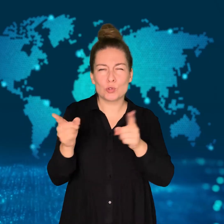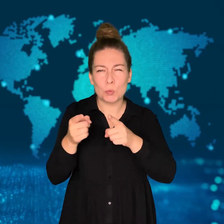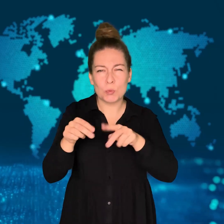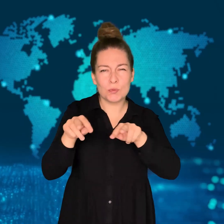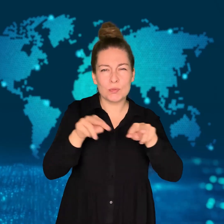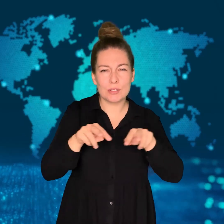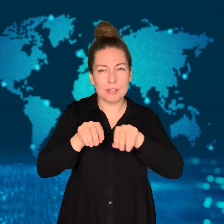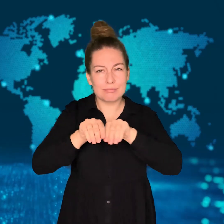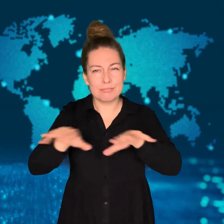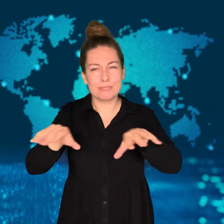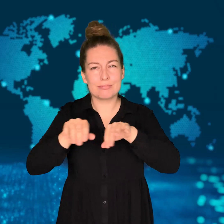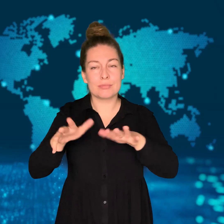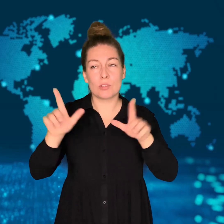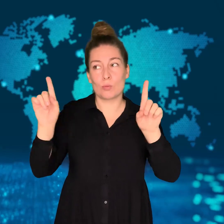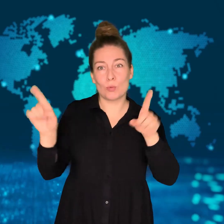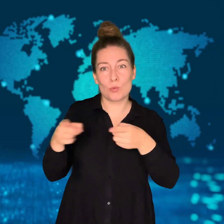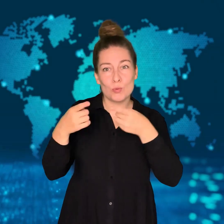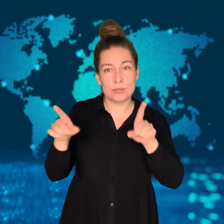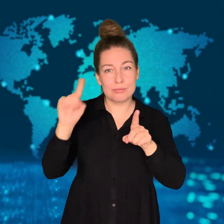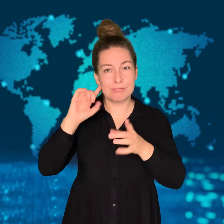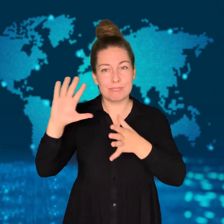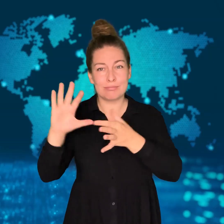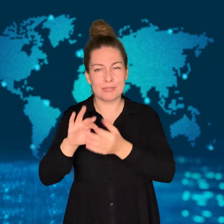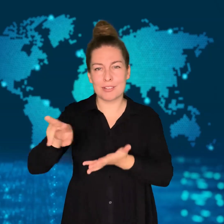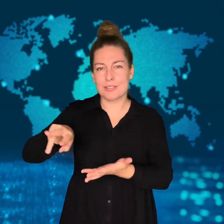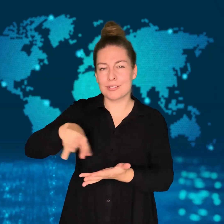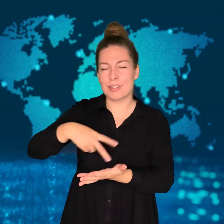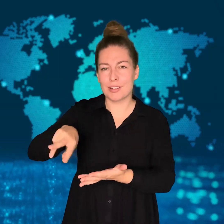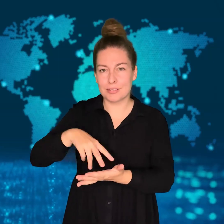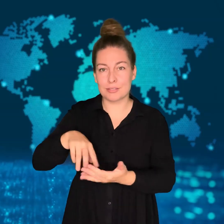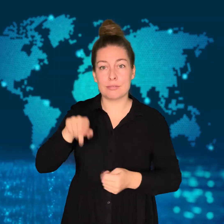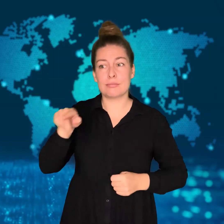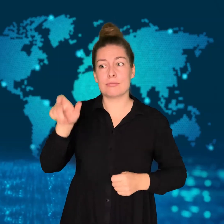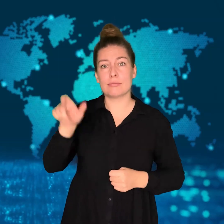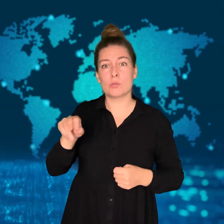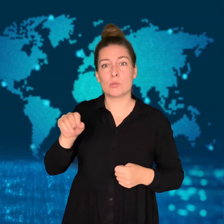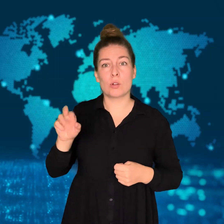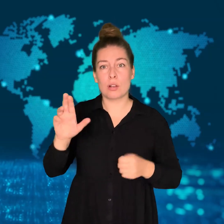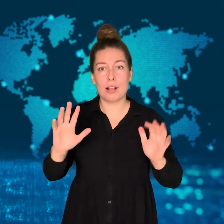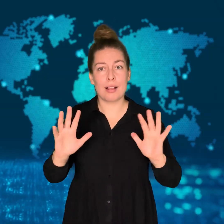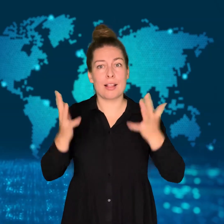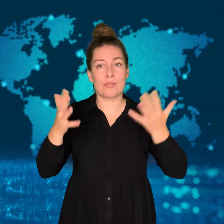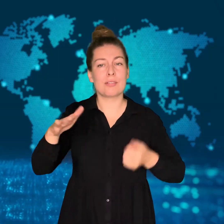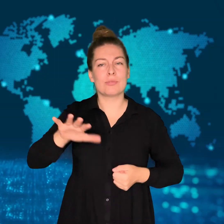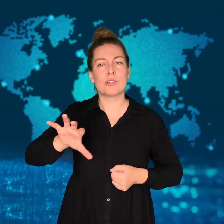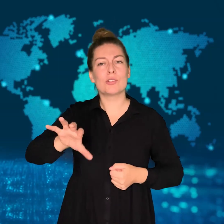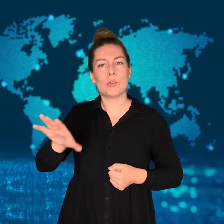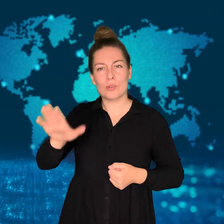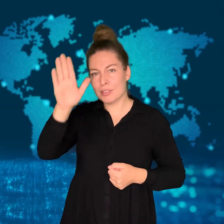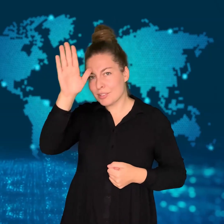Others have celebrated that death and praised